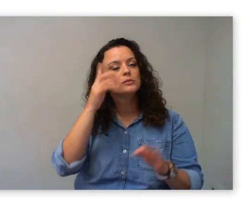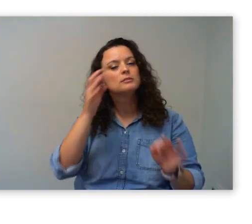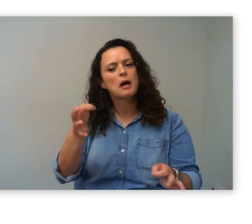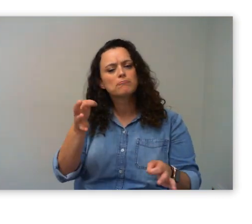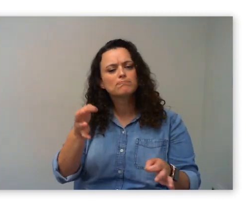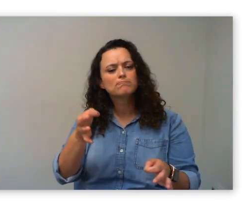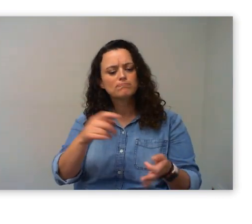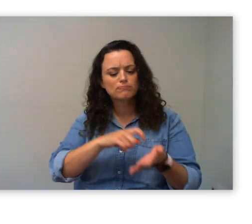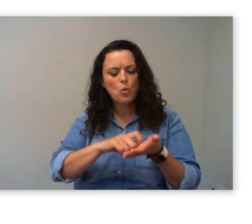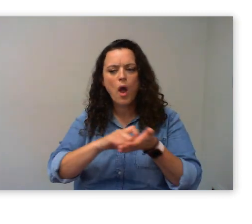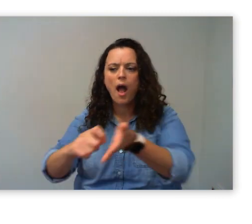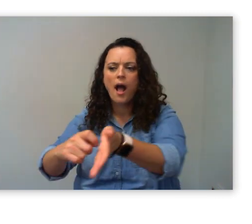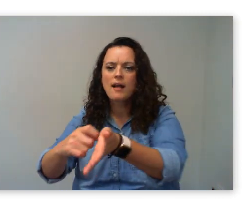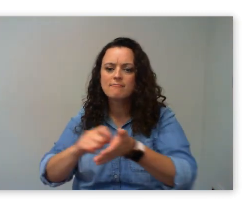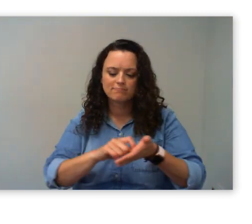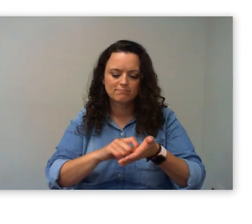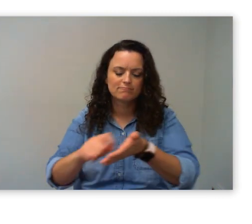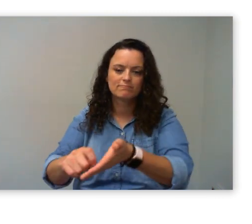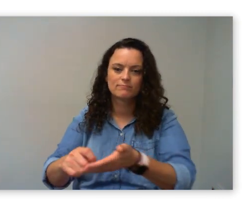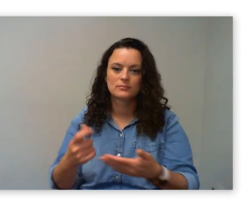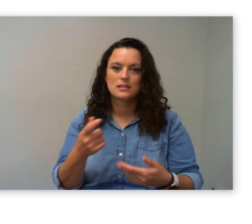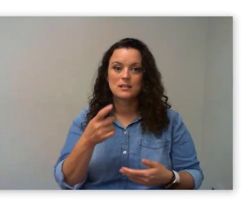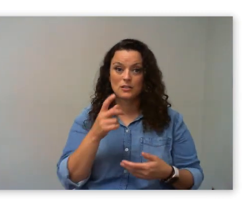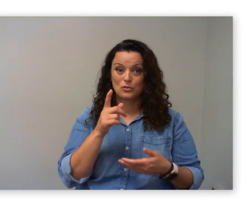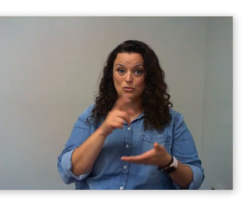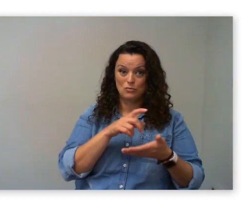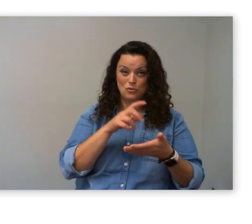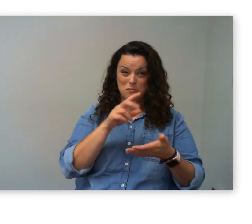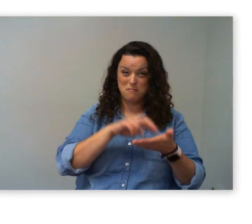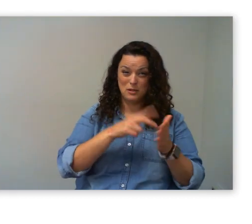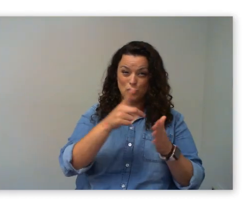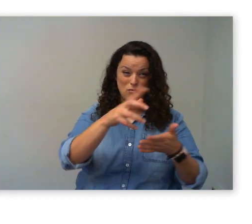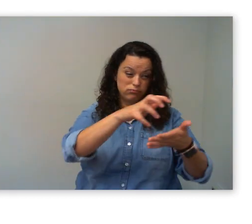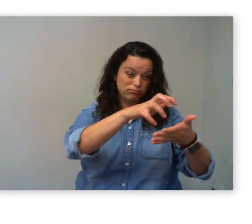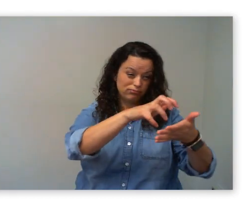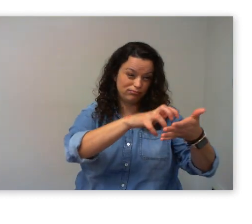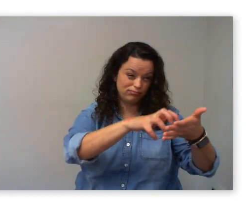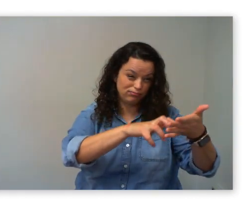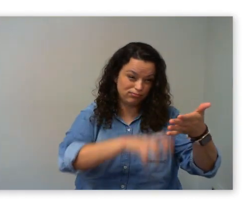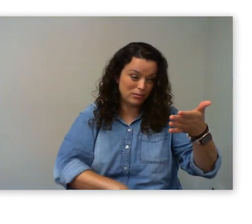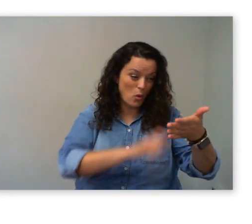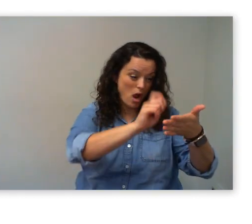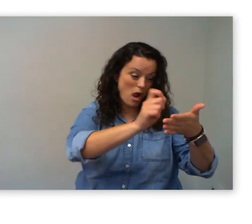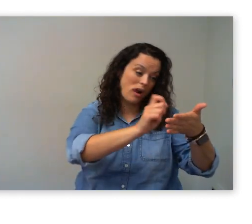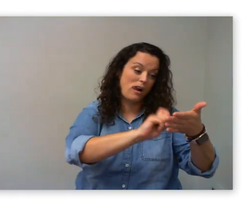i wouldn't write like you talk and write a big narrative um you can just clear concise